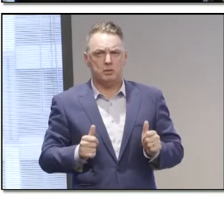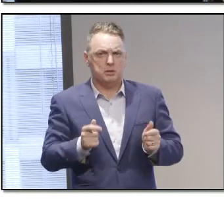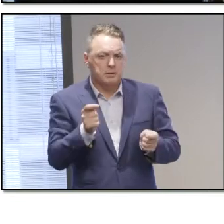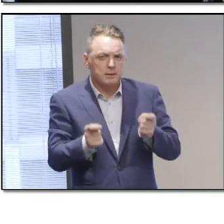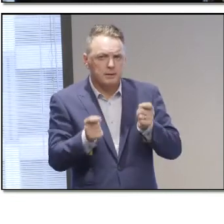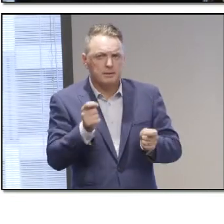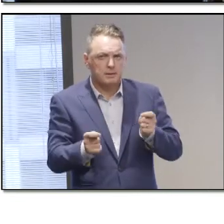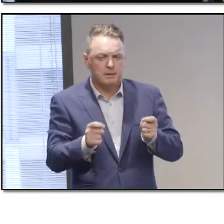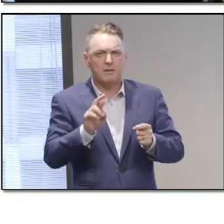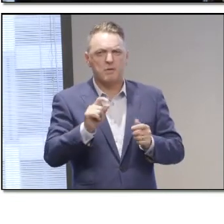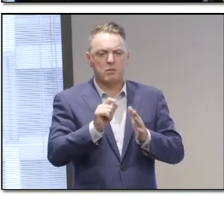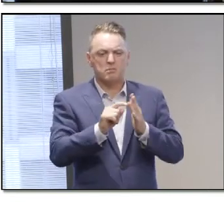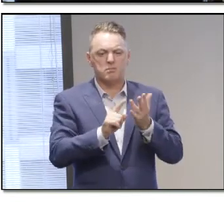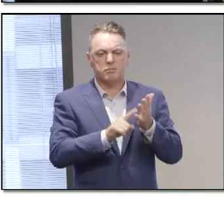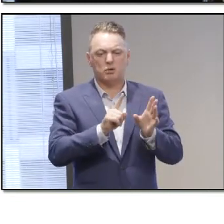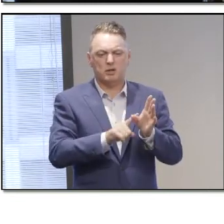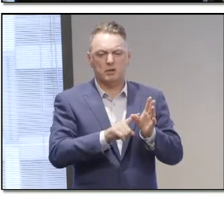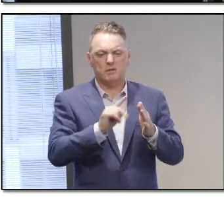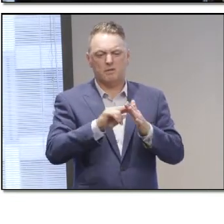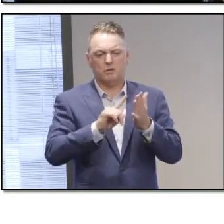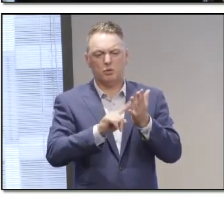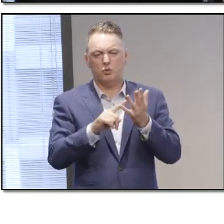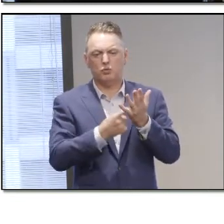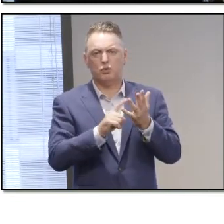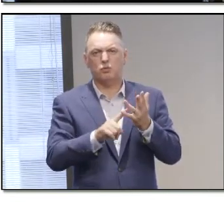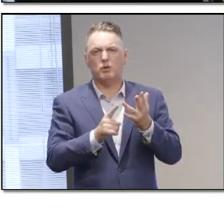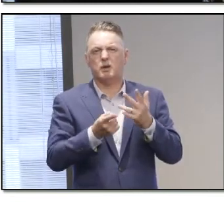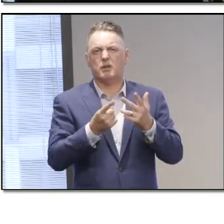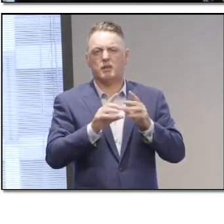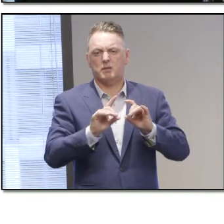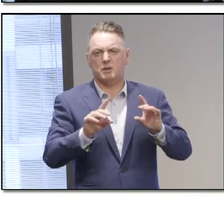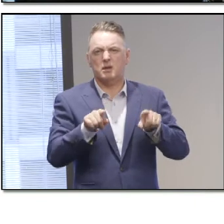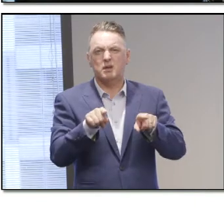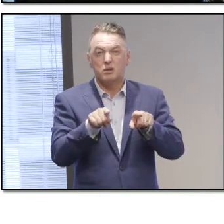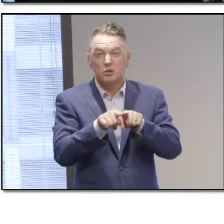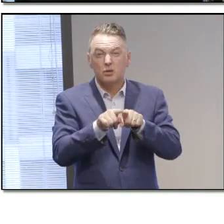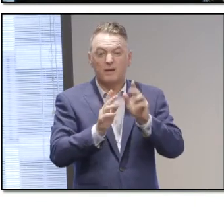per and polyfluoroalkylated substances which are the common chemicals associated with firefighting